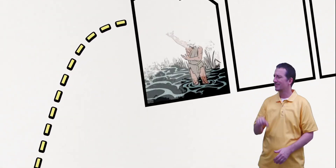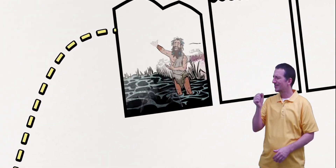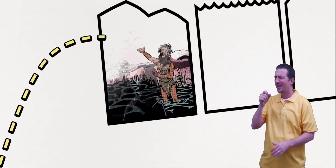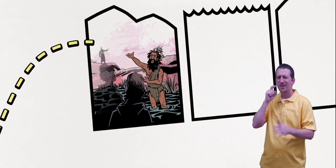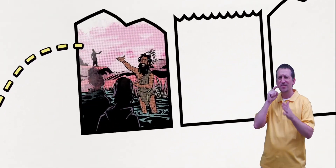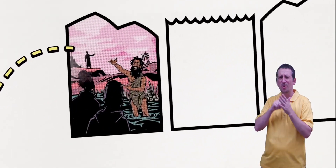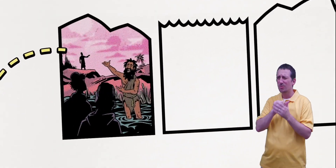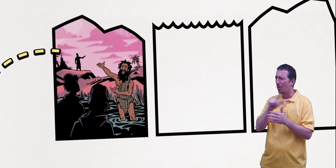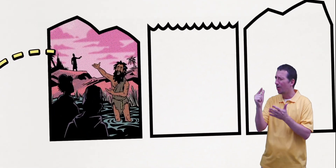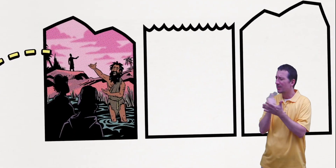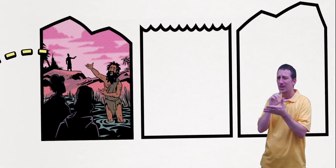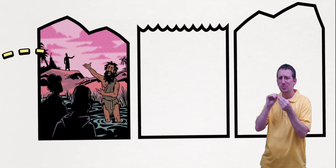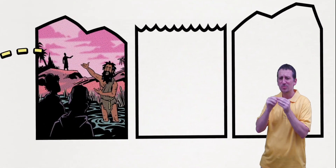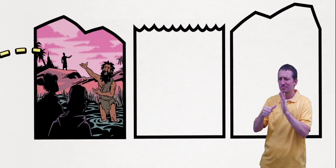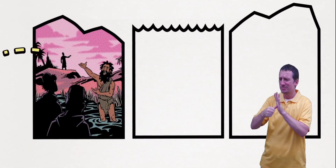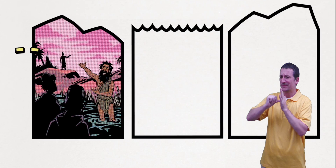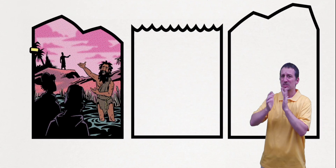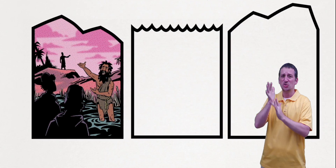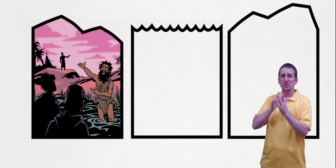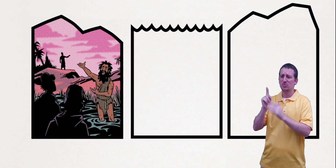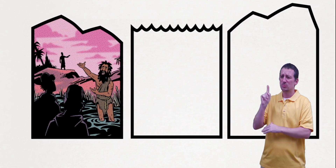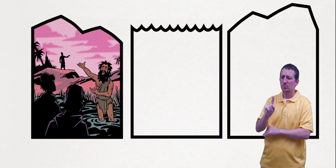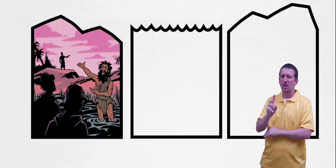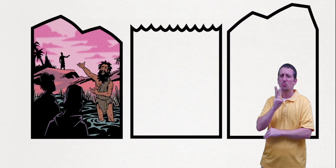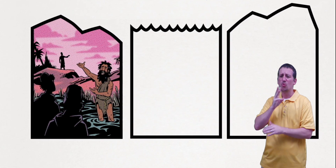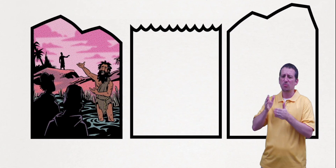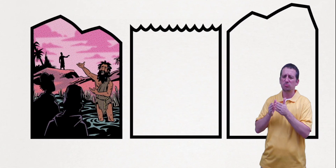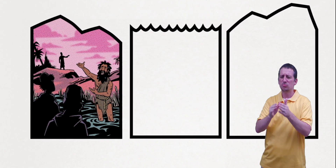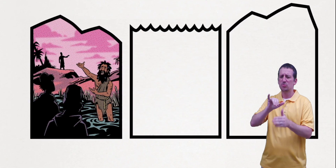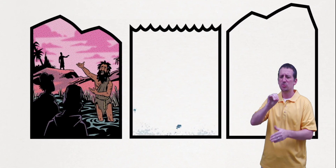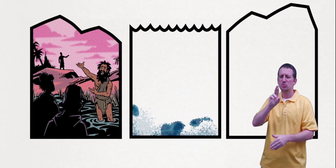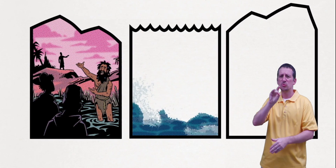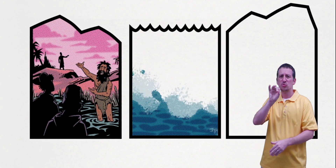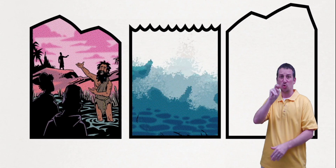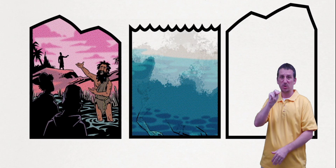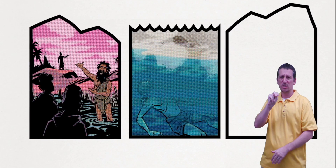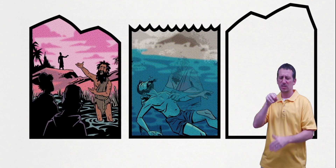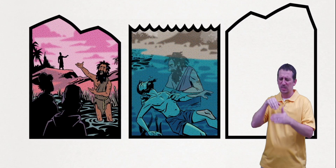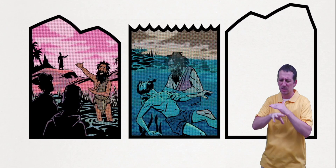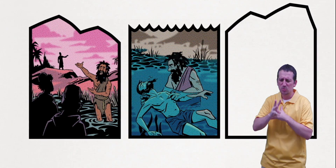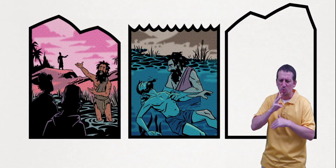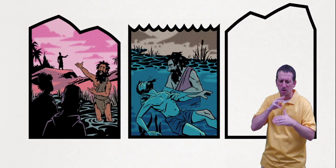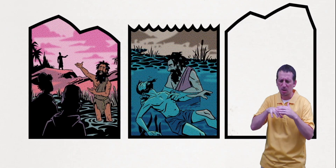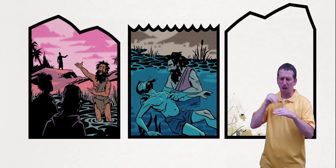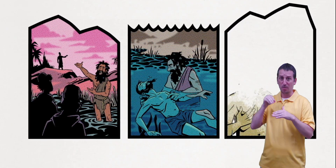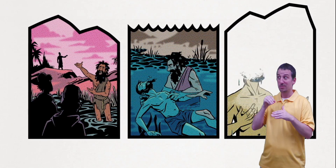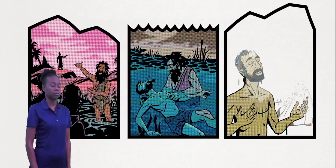Yeah. Notice how all the Gospels highlight that story of Jesus going down to the Jordan river. He goes into the waters and back out again.